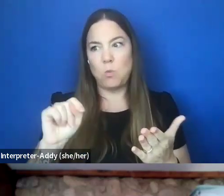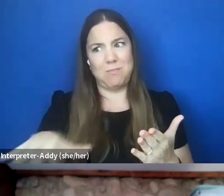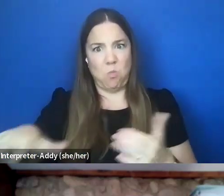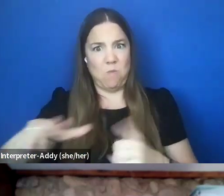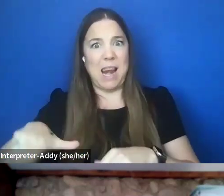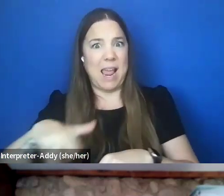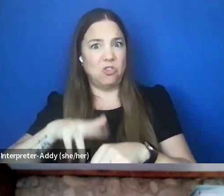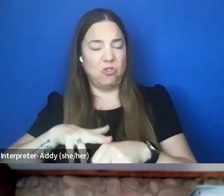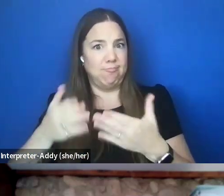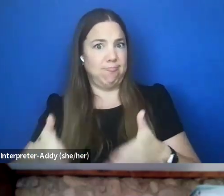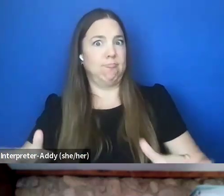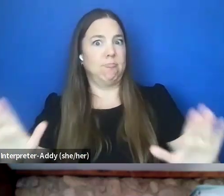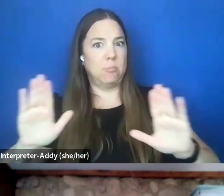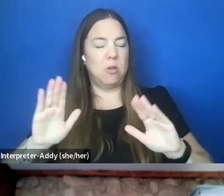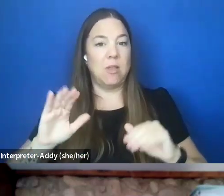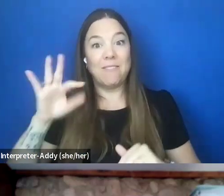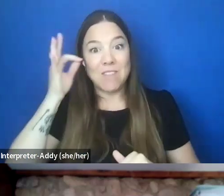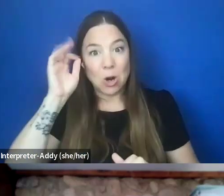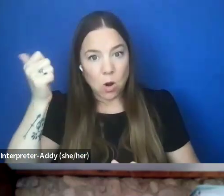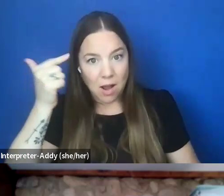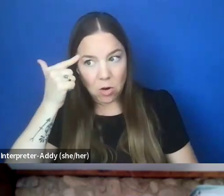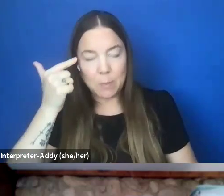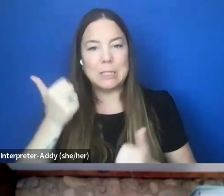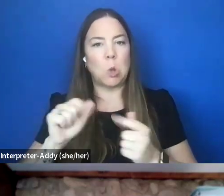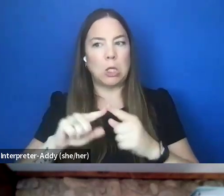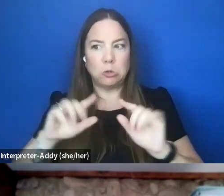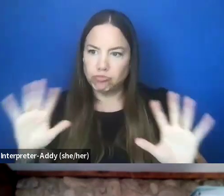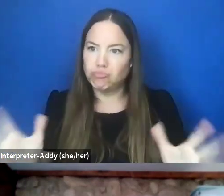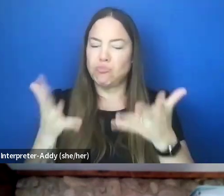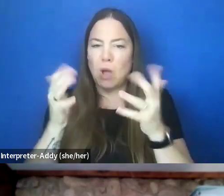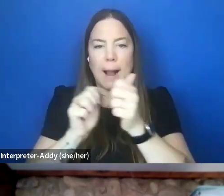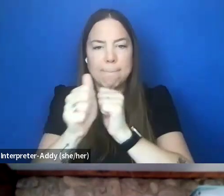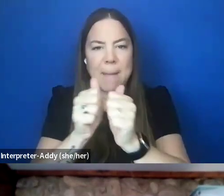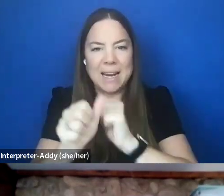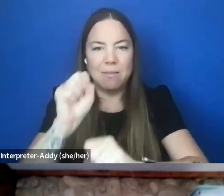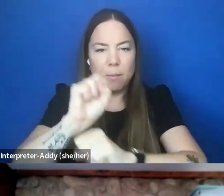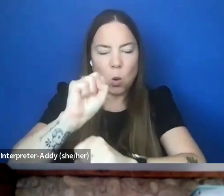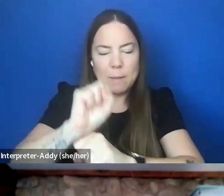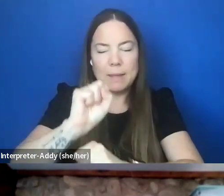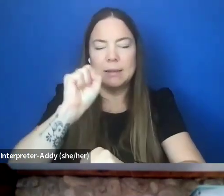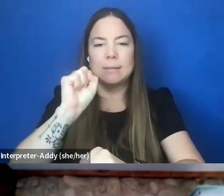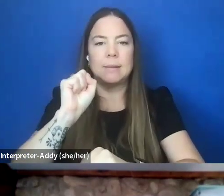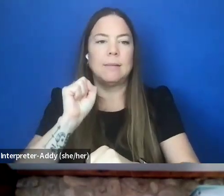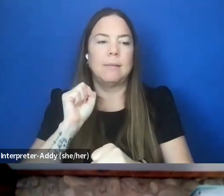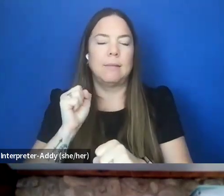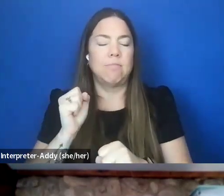Don Dew: You know the the Federal Government's trying to do a big push on competitive employment. Don Dew: Is there anything that